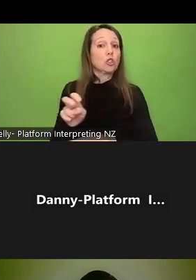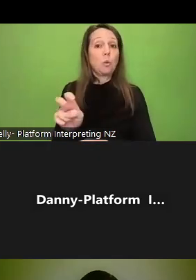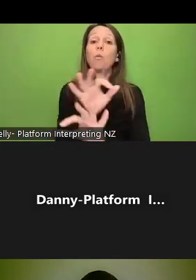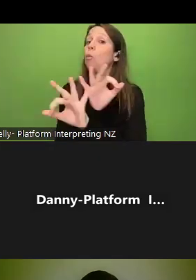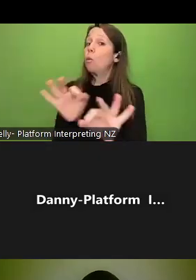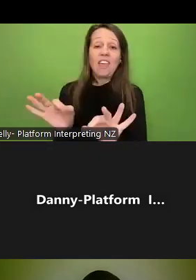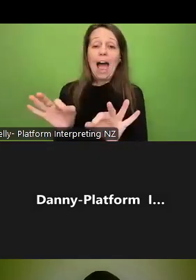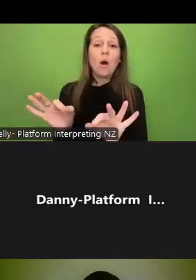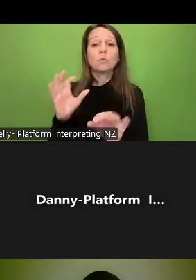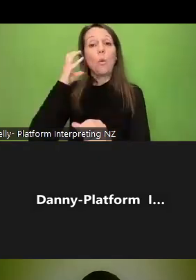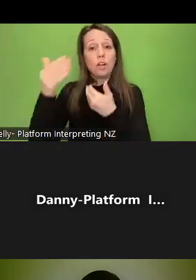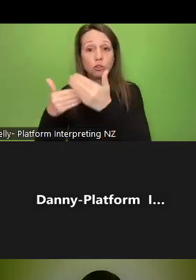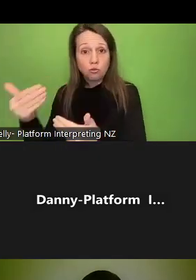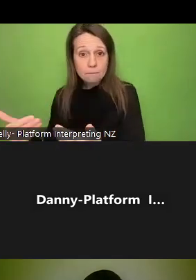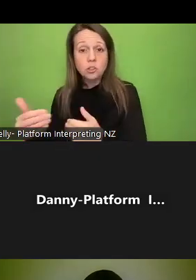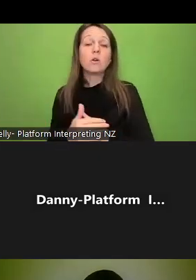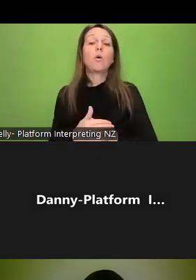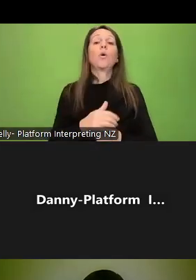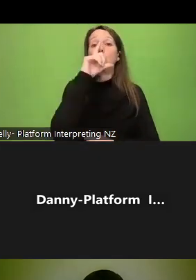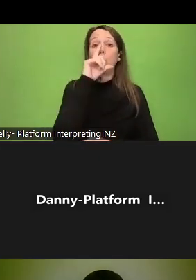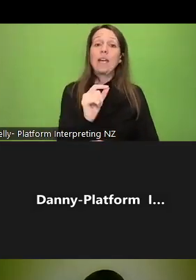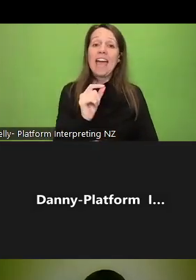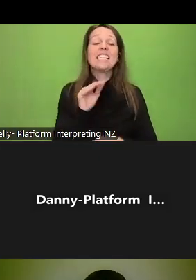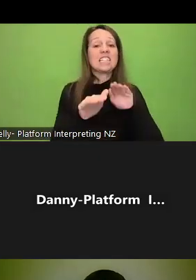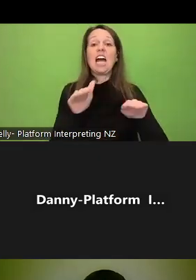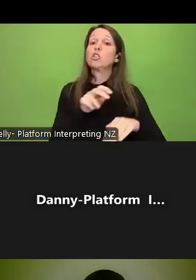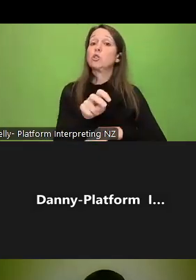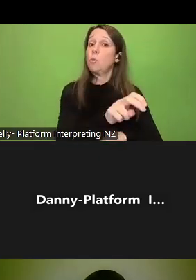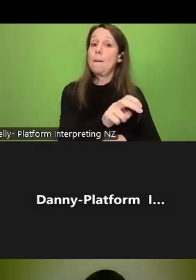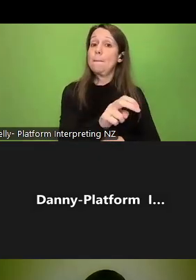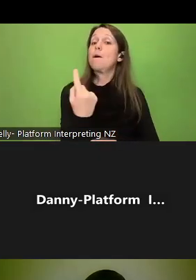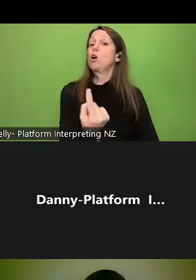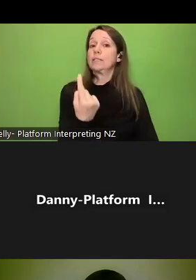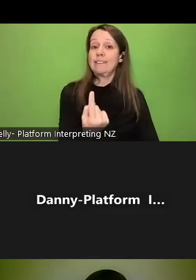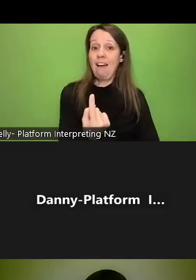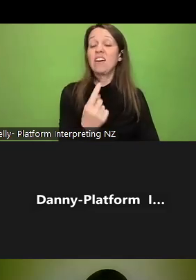touch tour all by yourself, so you don't have to hire someone, doesn't have to cost you anything.